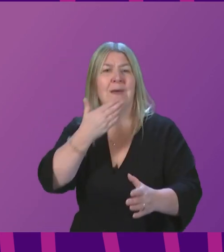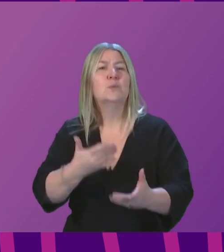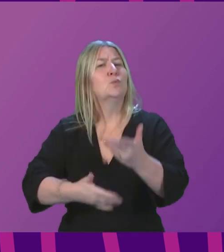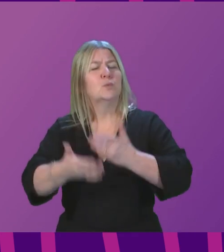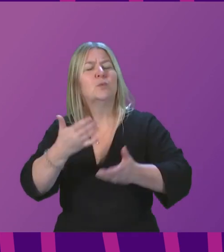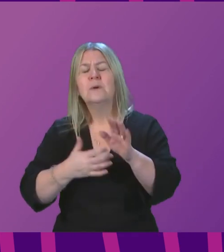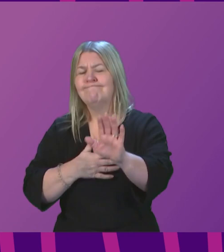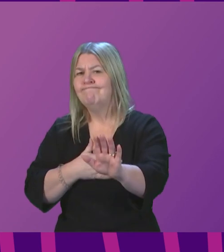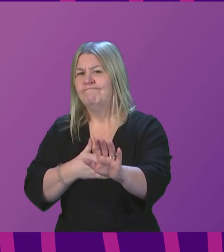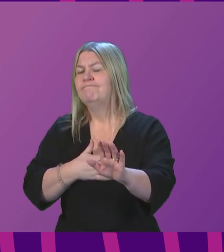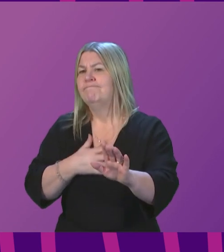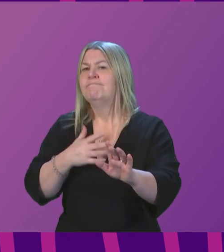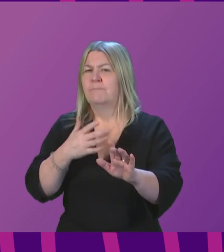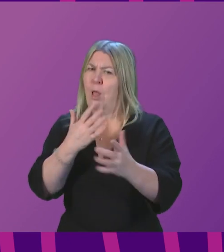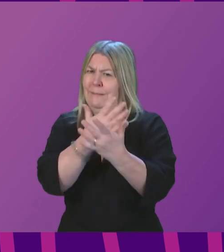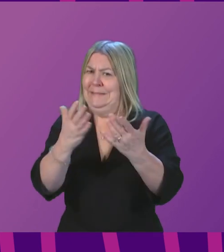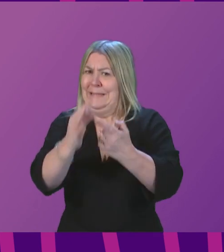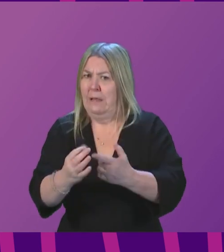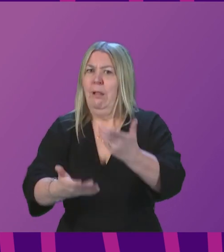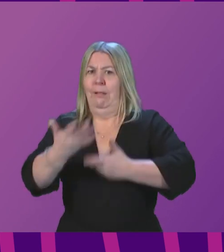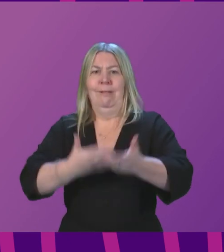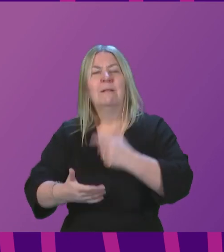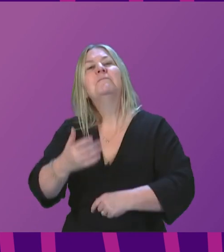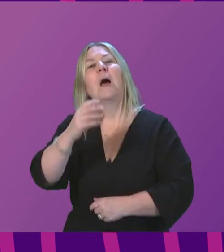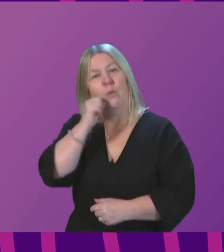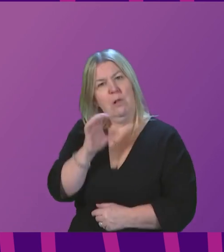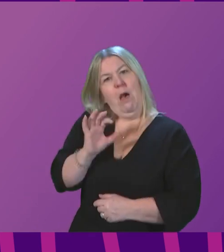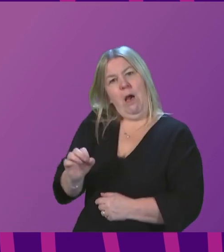to write to Maggie Chapman with more detailed answers than time will allow me to give today,